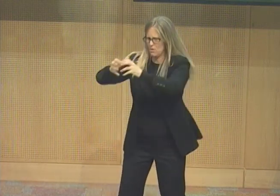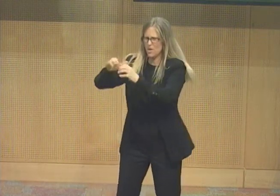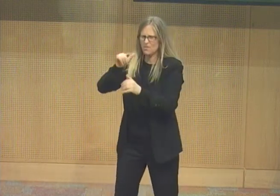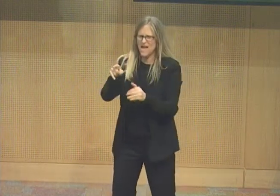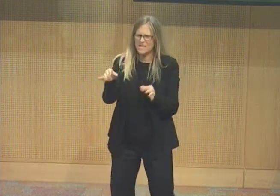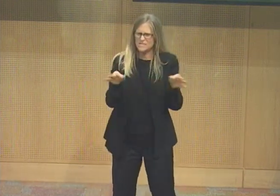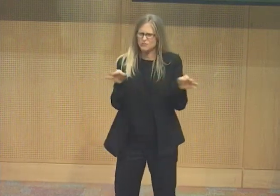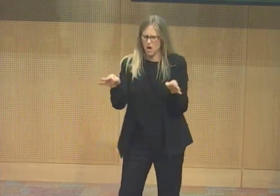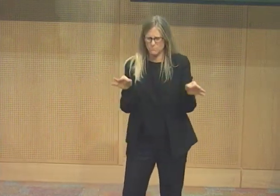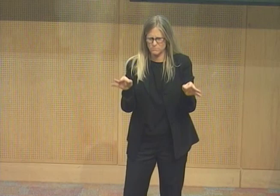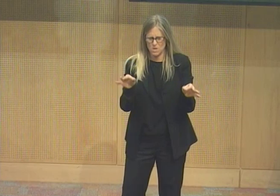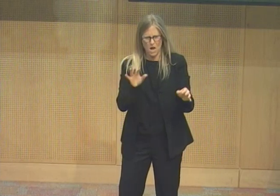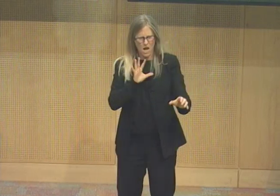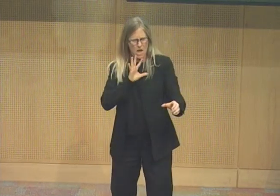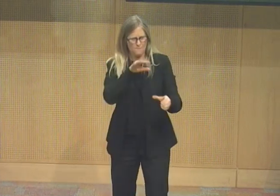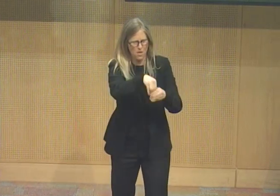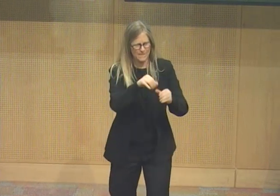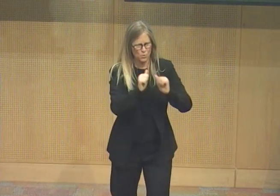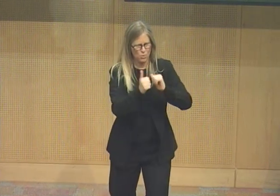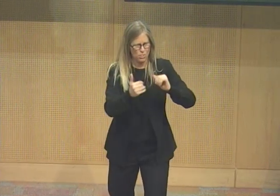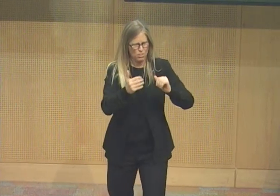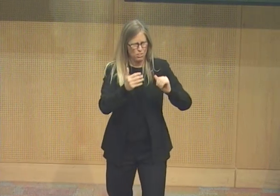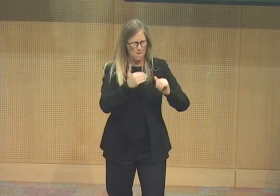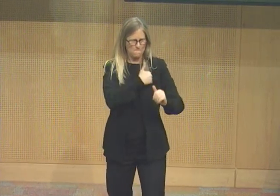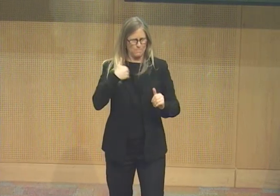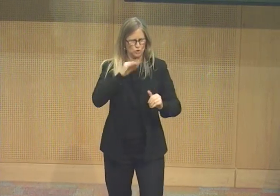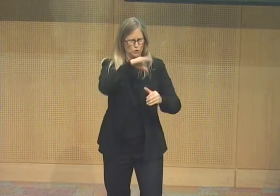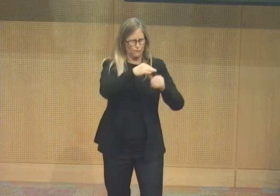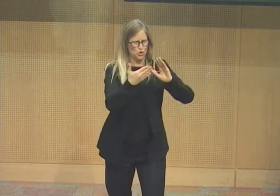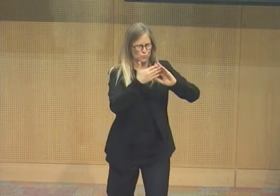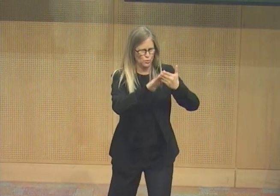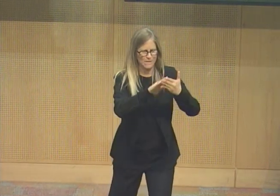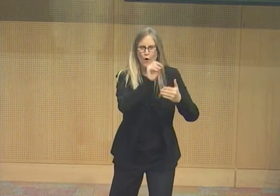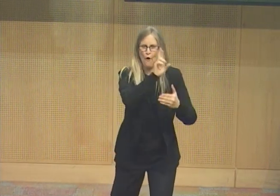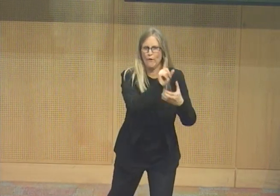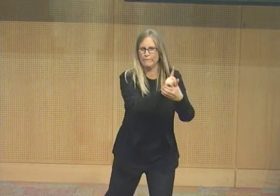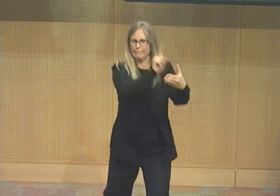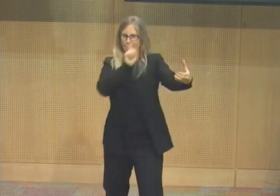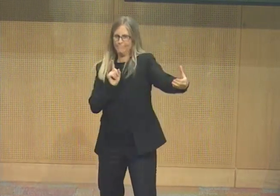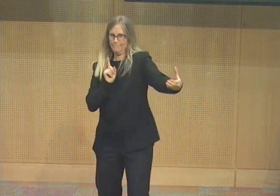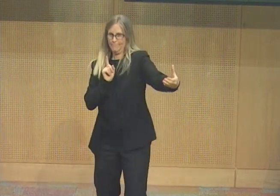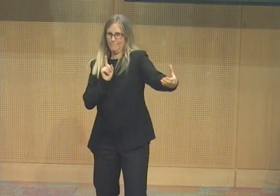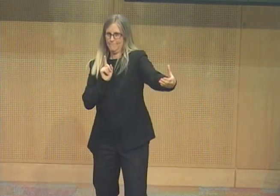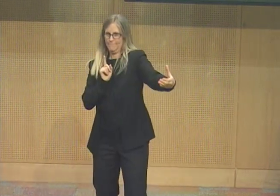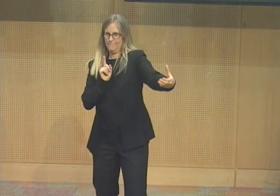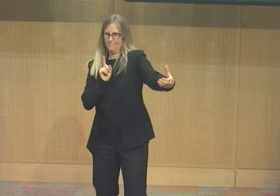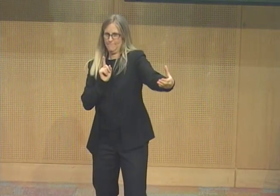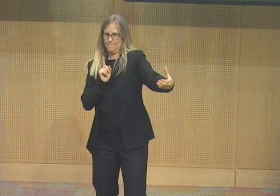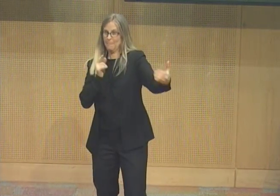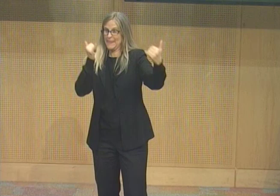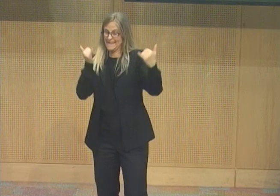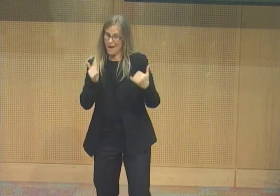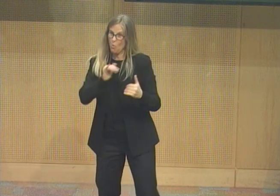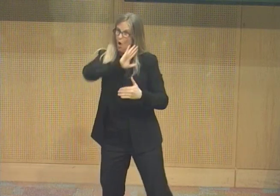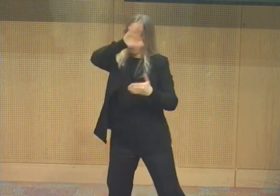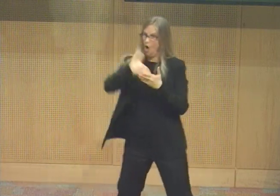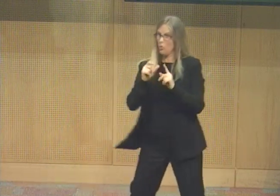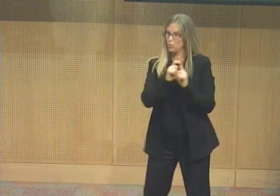So if you look at these two categories and you consider the individuals that it characterizes